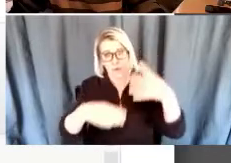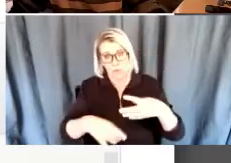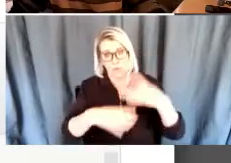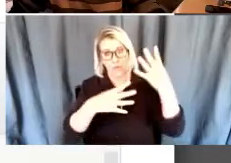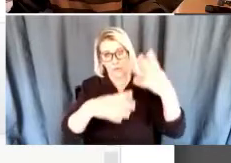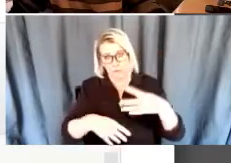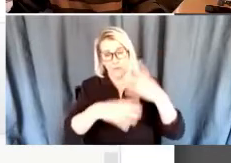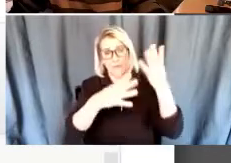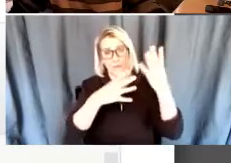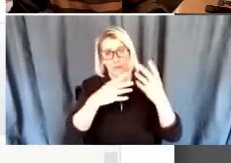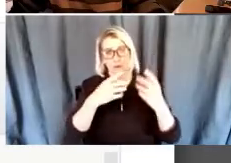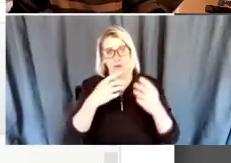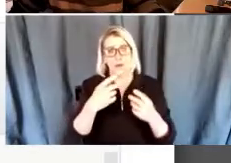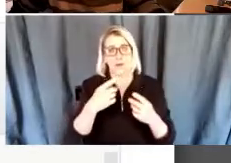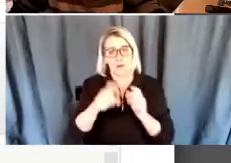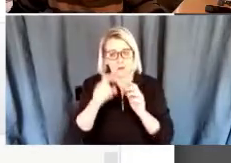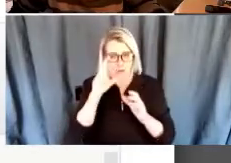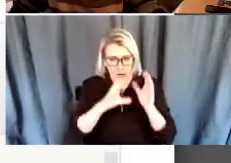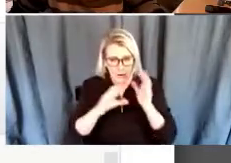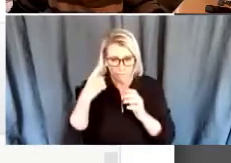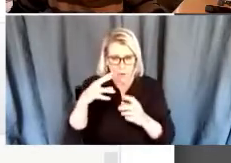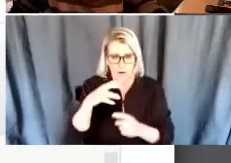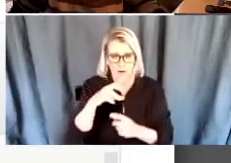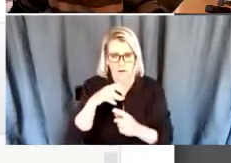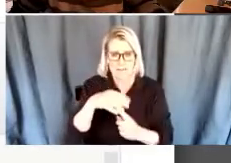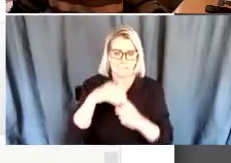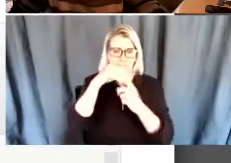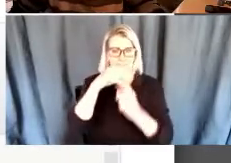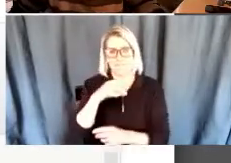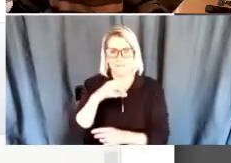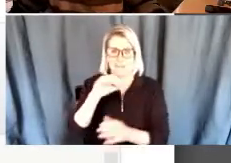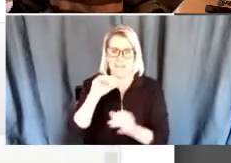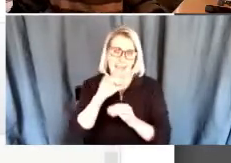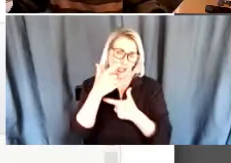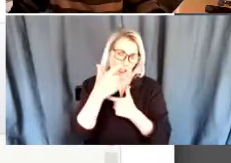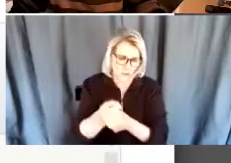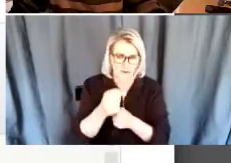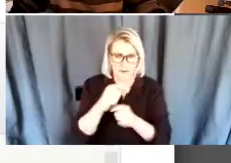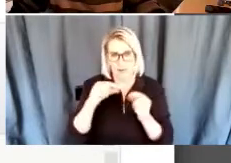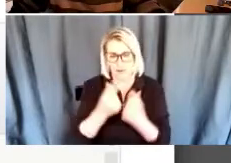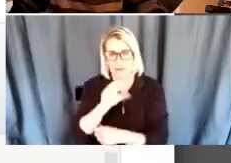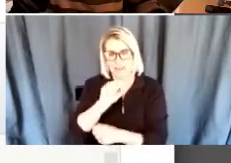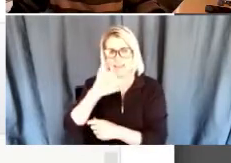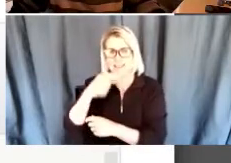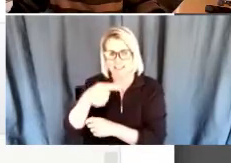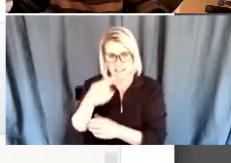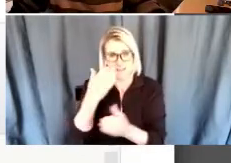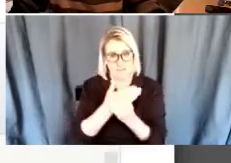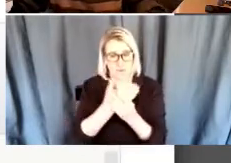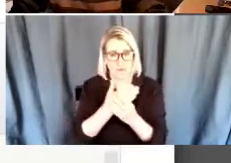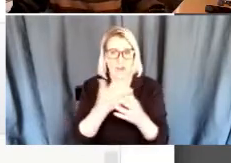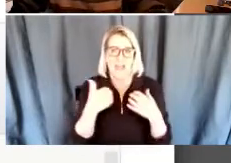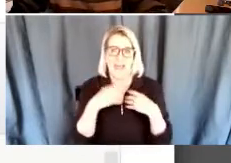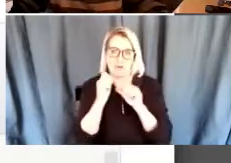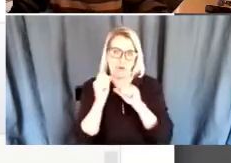we see Special Interest Groups. SIGS the sigs have all of the directories for all of them.